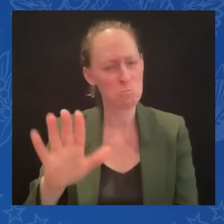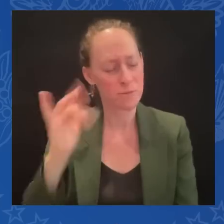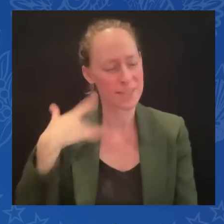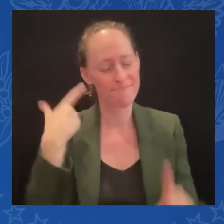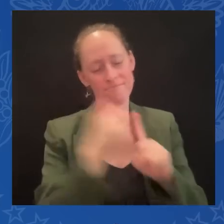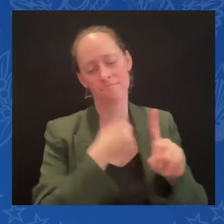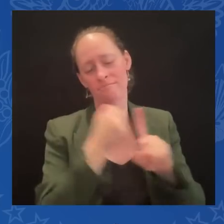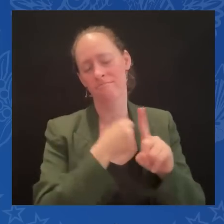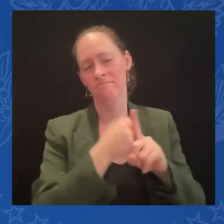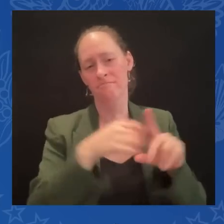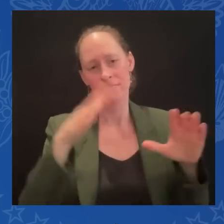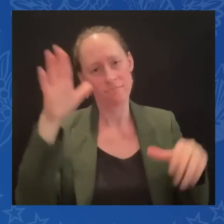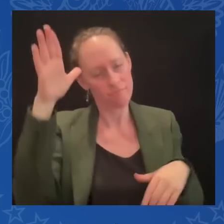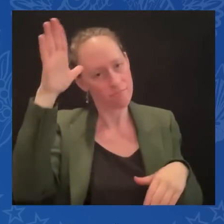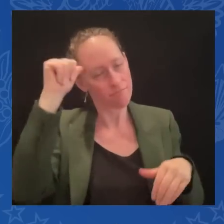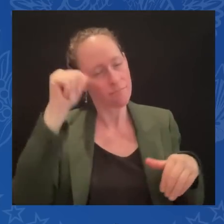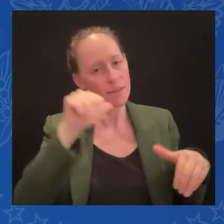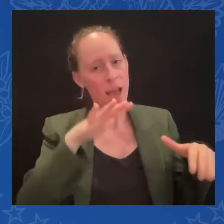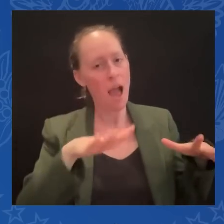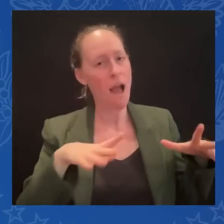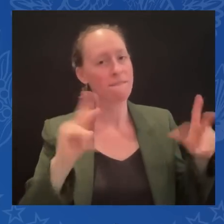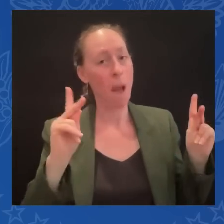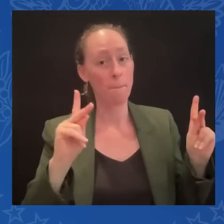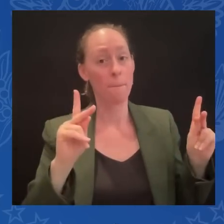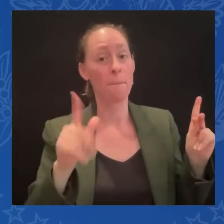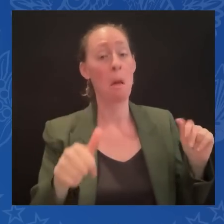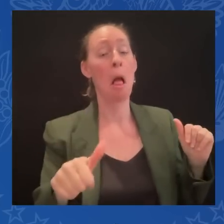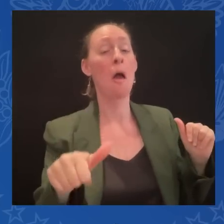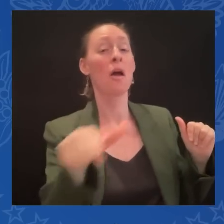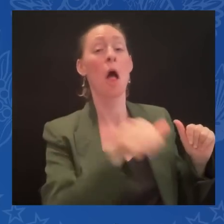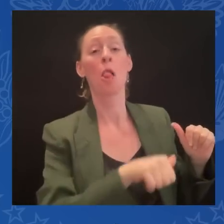but that didn't stop us from getting it done. And that's going to transform America.